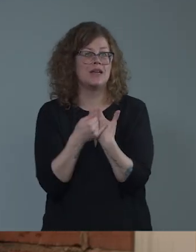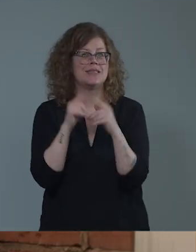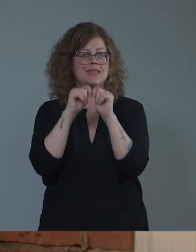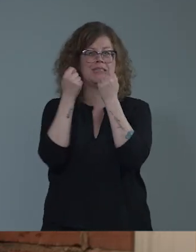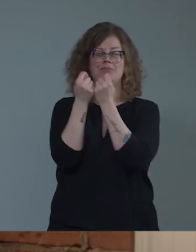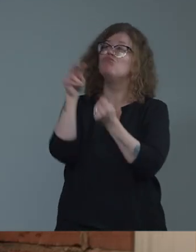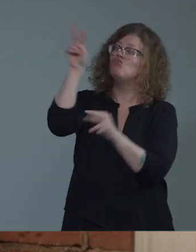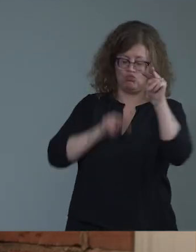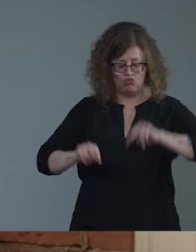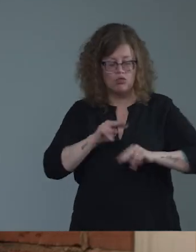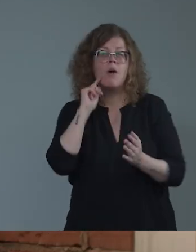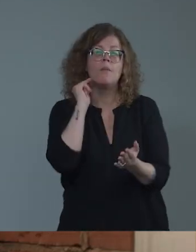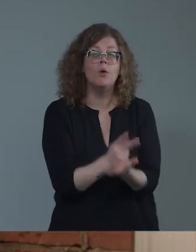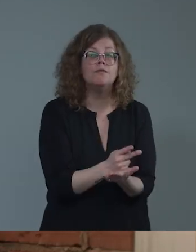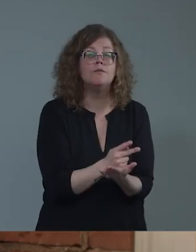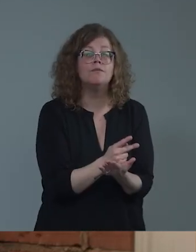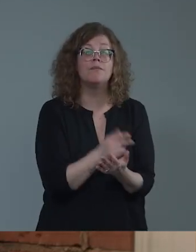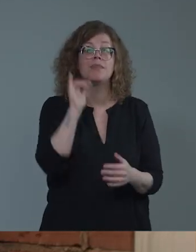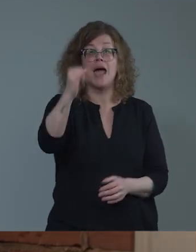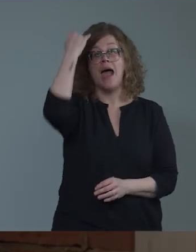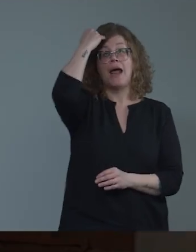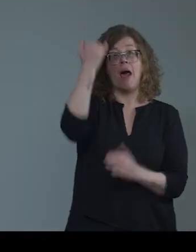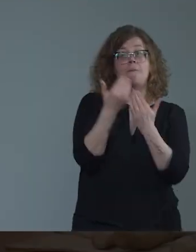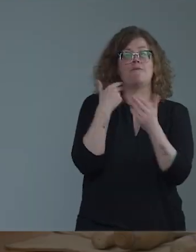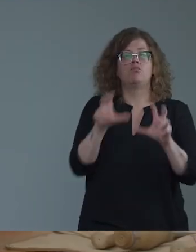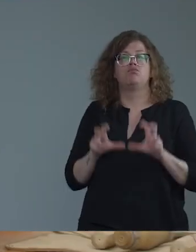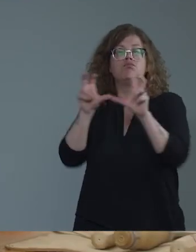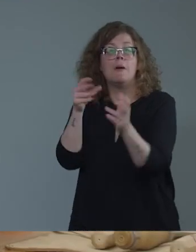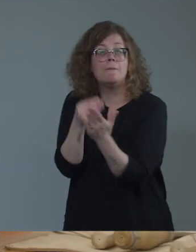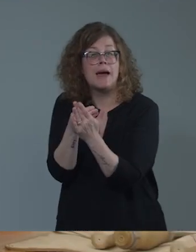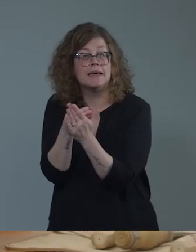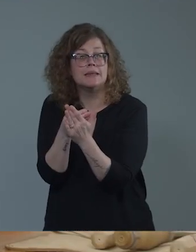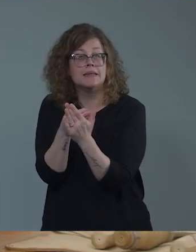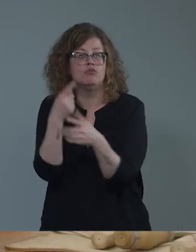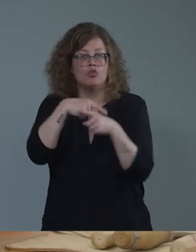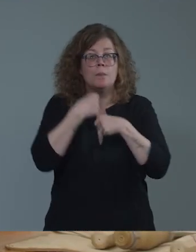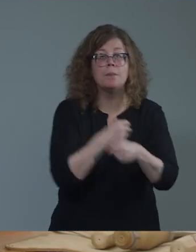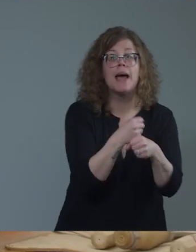project as a whole before it starts being built. Part of the process is that discovery. You know,